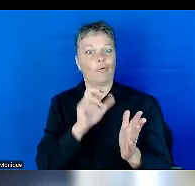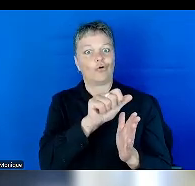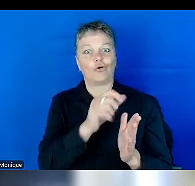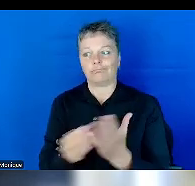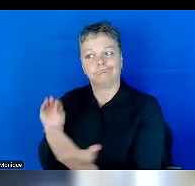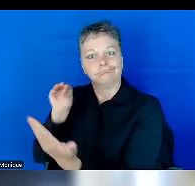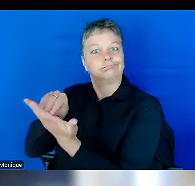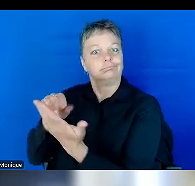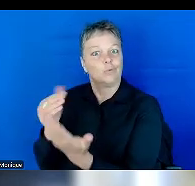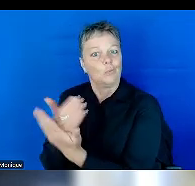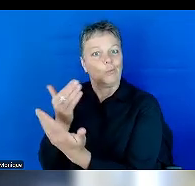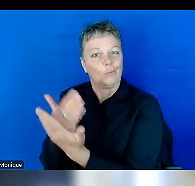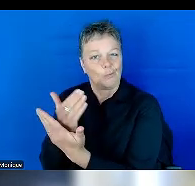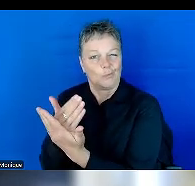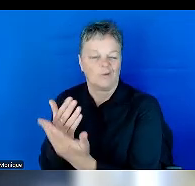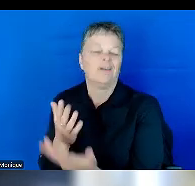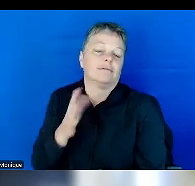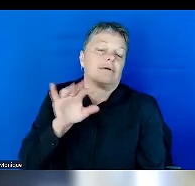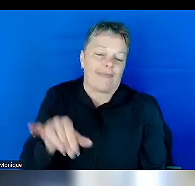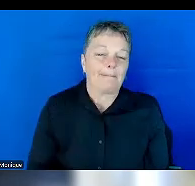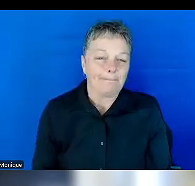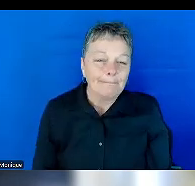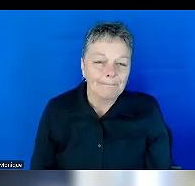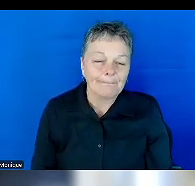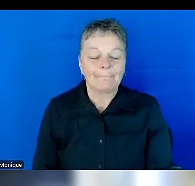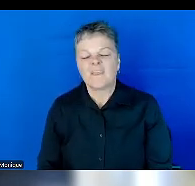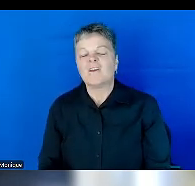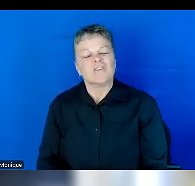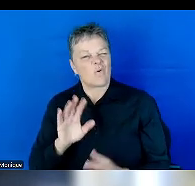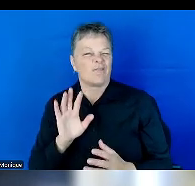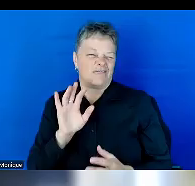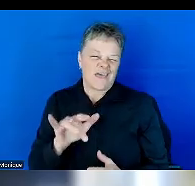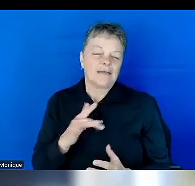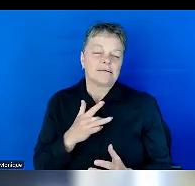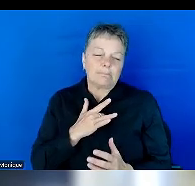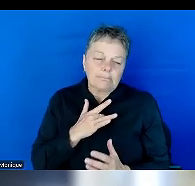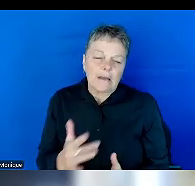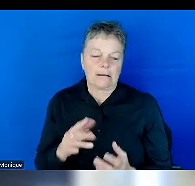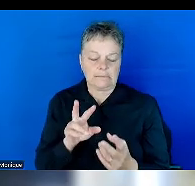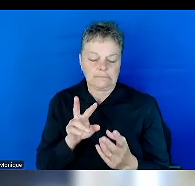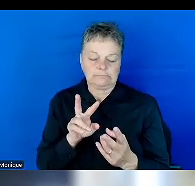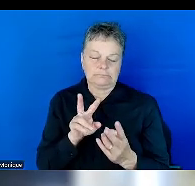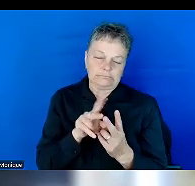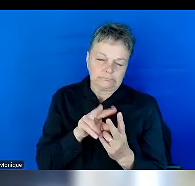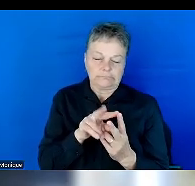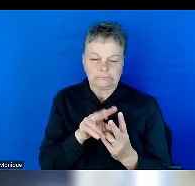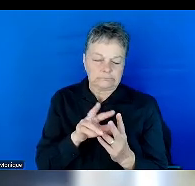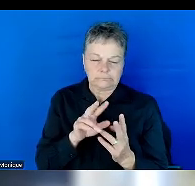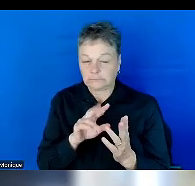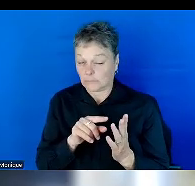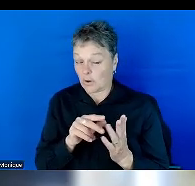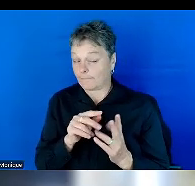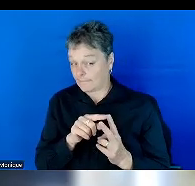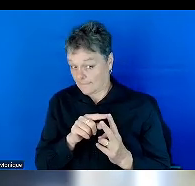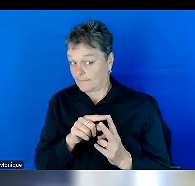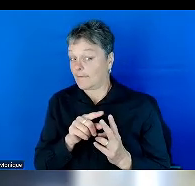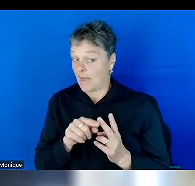of the eligibility that we look at or the one of the major factors. Um and it goes to the mandate